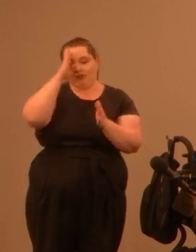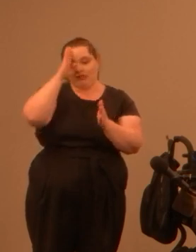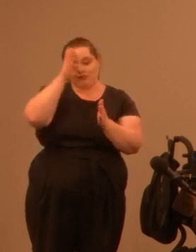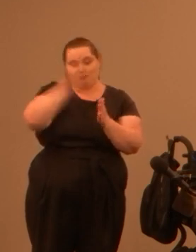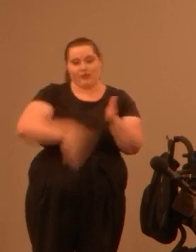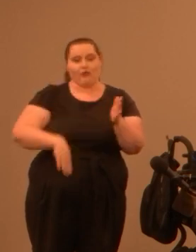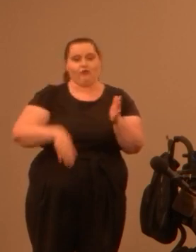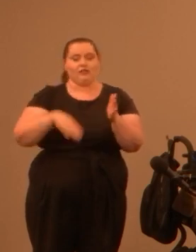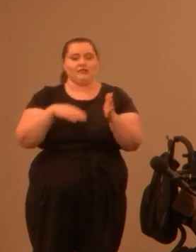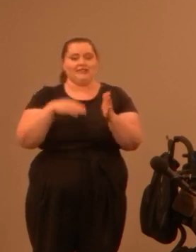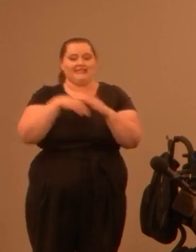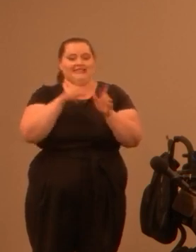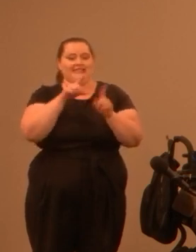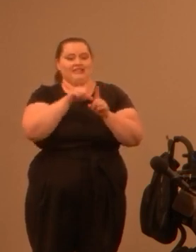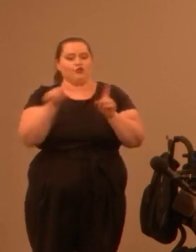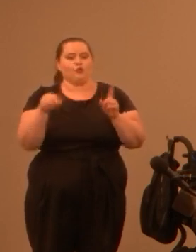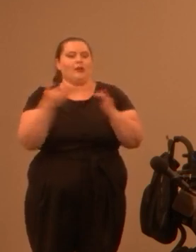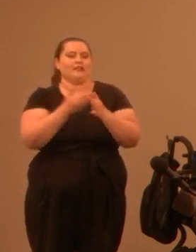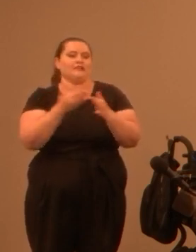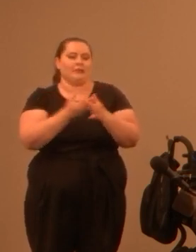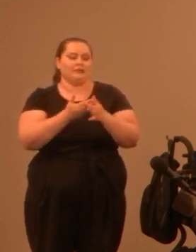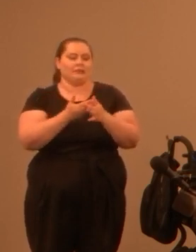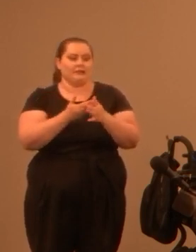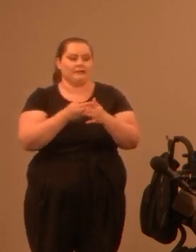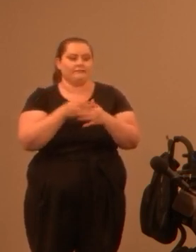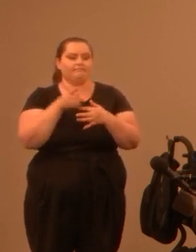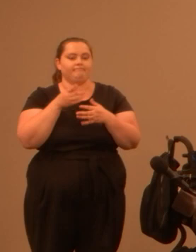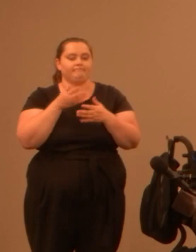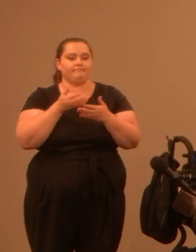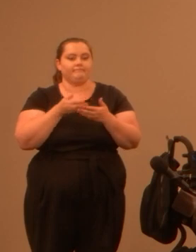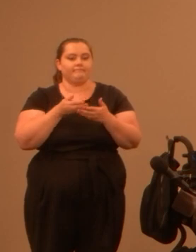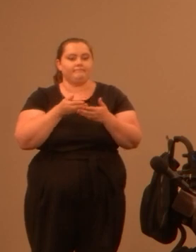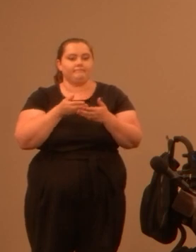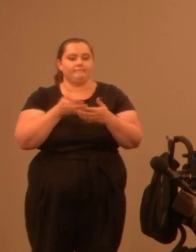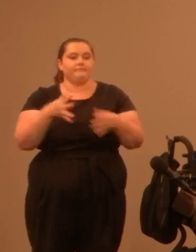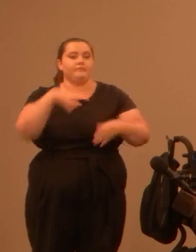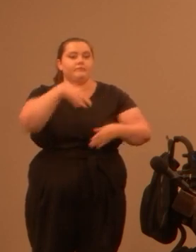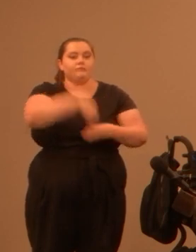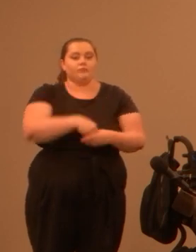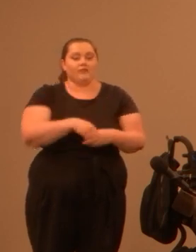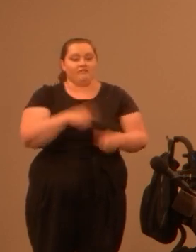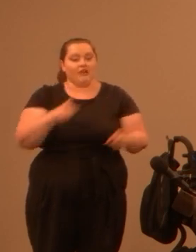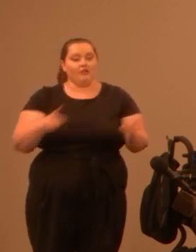digital accessibility. His involvement in various access and inclusion panels,